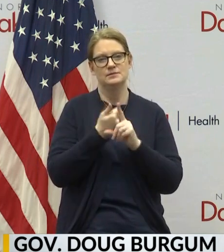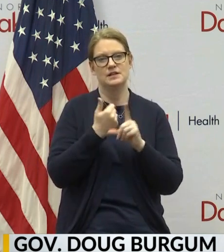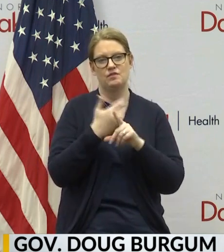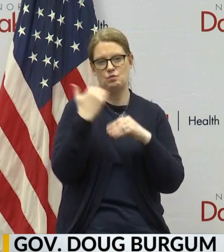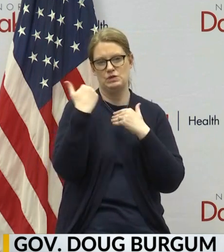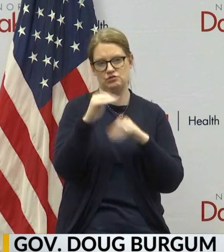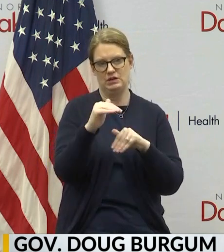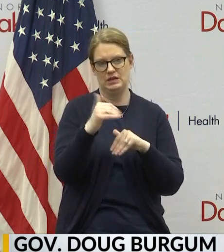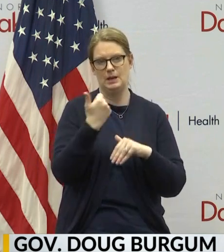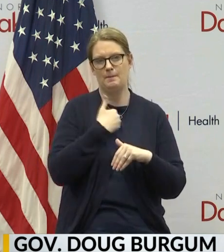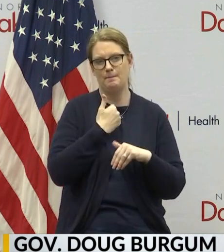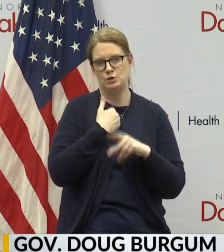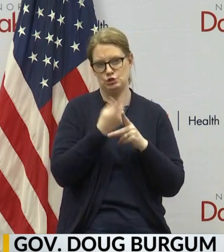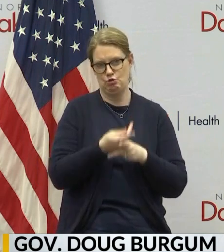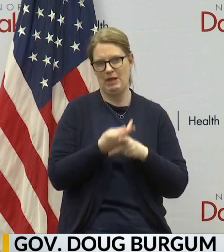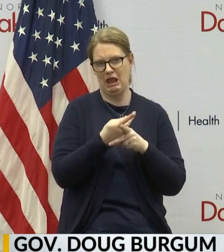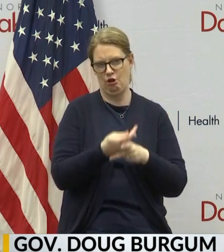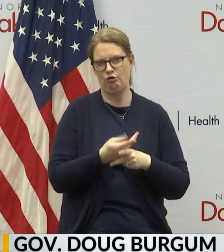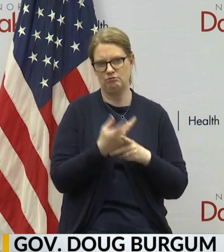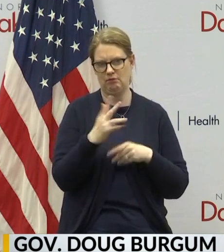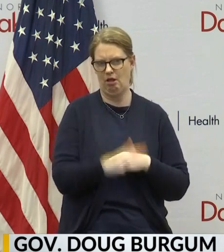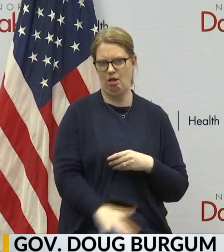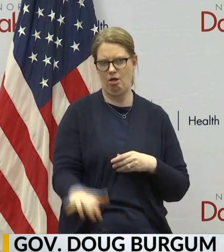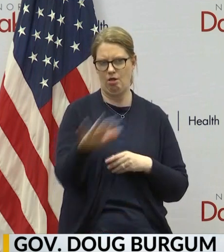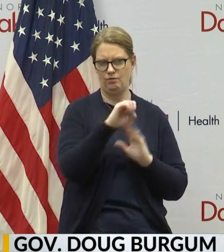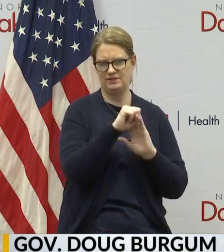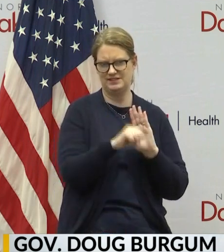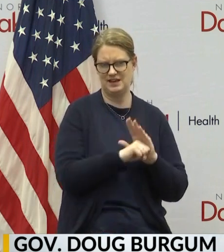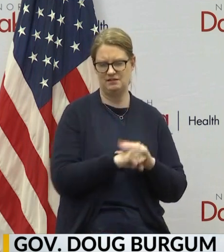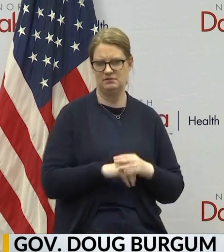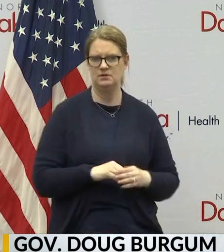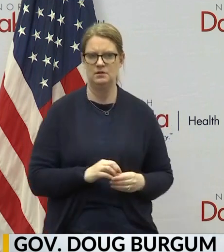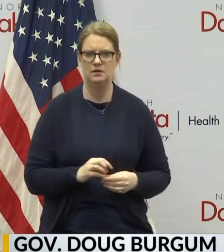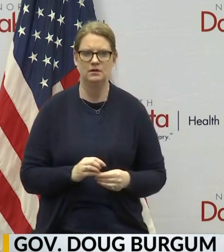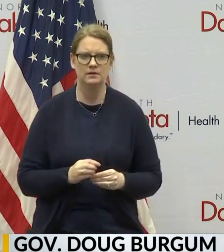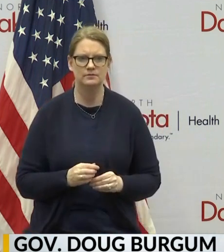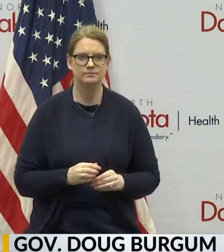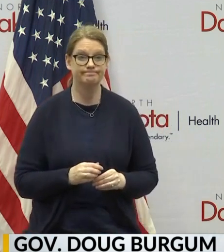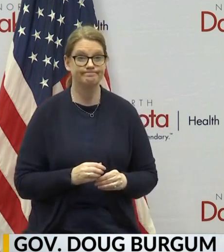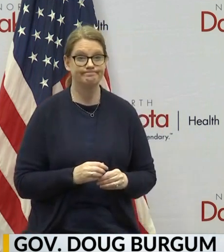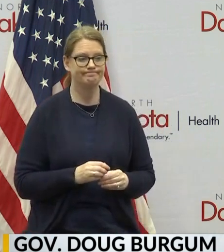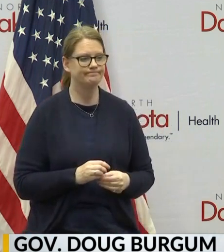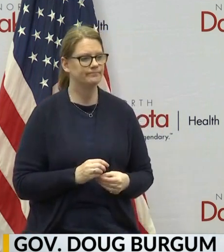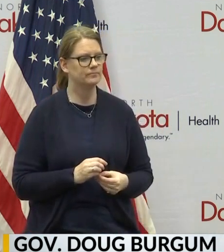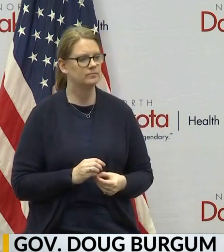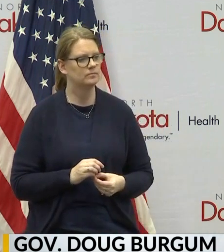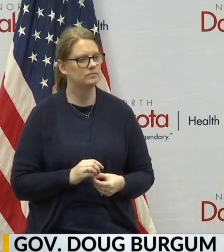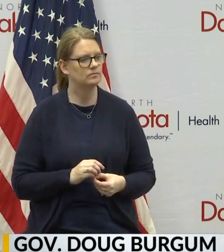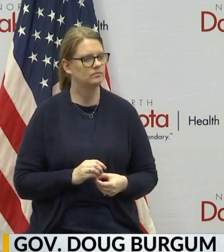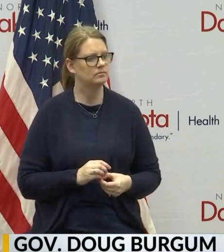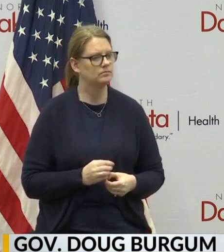EXPLODE IN PLACES LIKE THAT, BUT WE NOW JOIN 39 OTHER STATES WHO